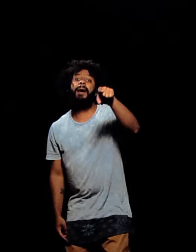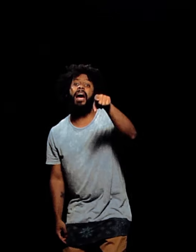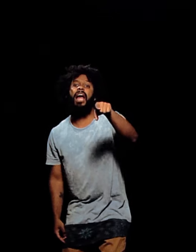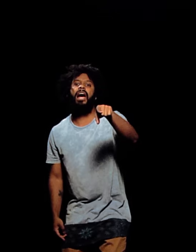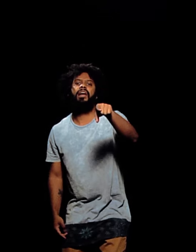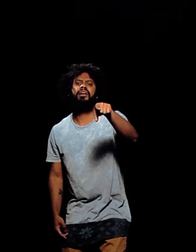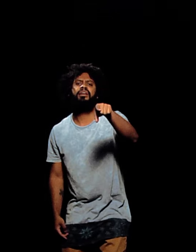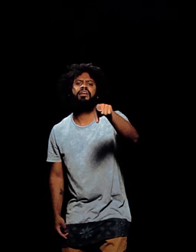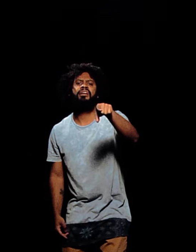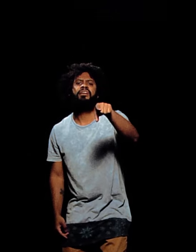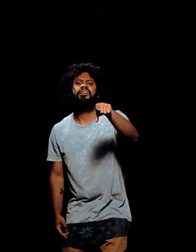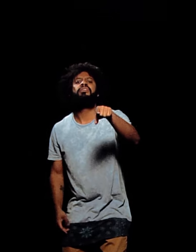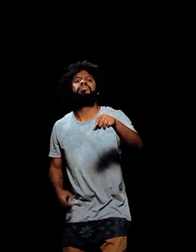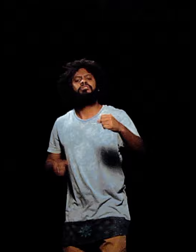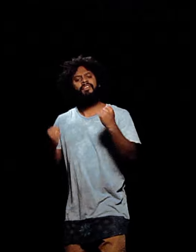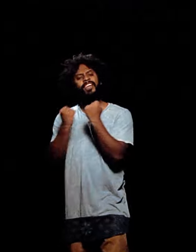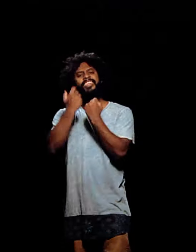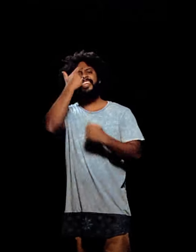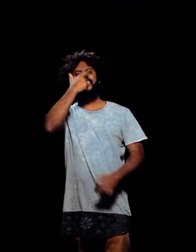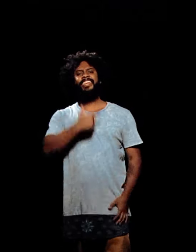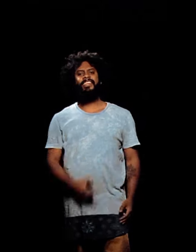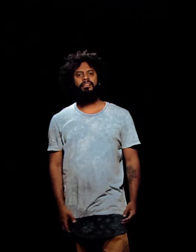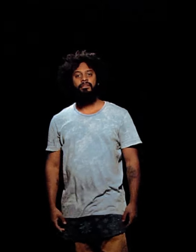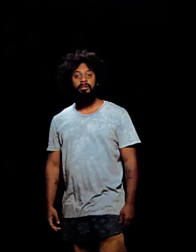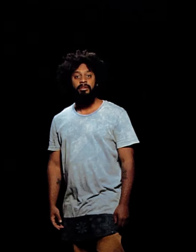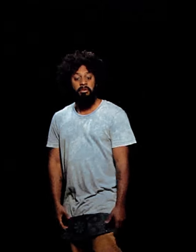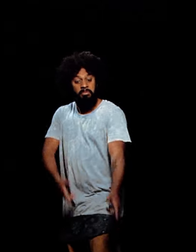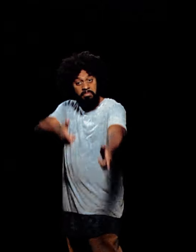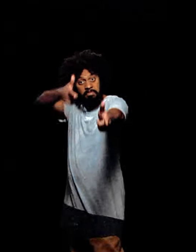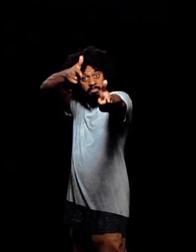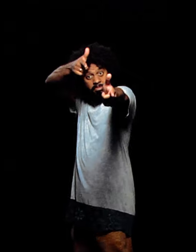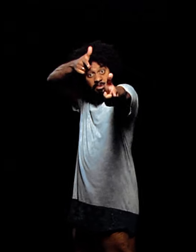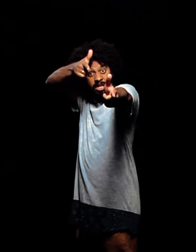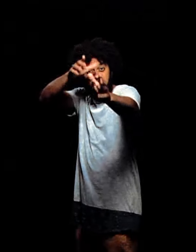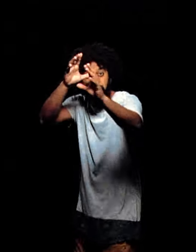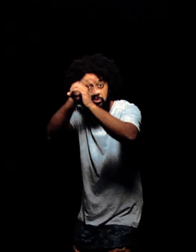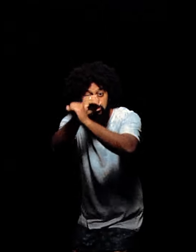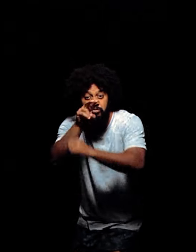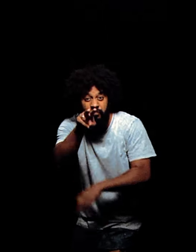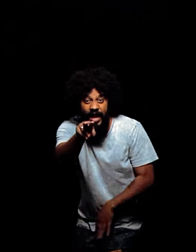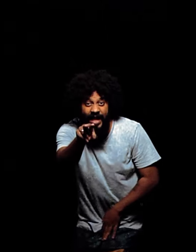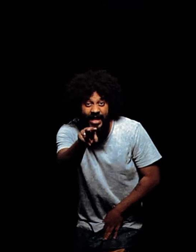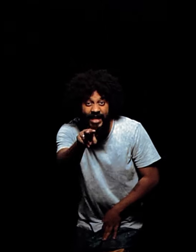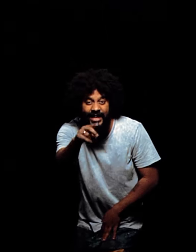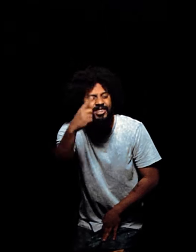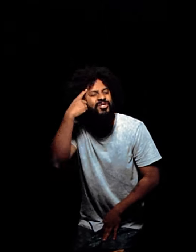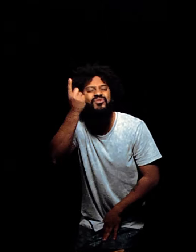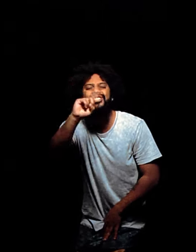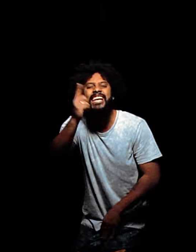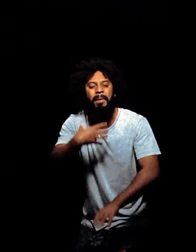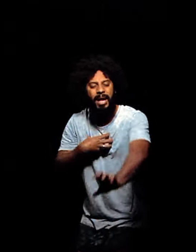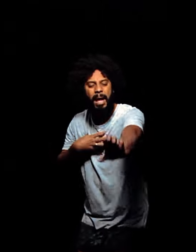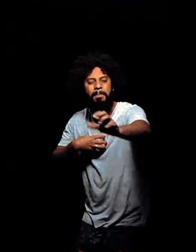For what? To defend myself when I'm in the sight of the one who sees me as dark.